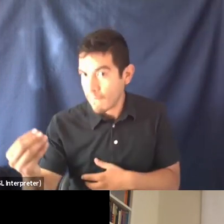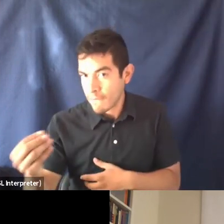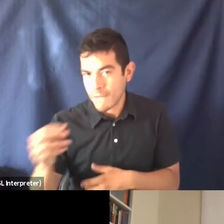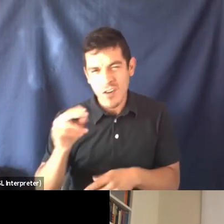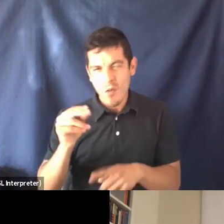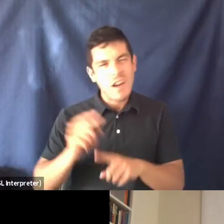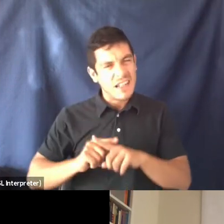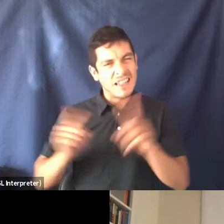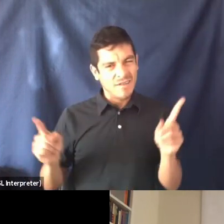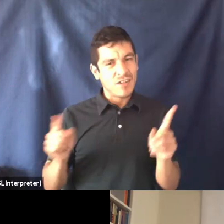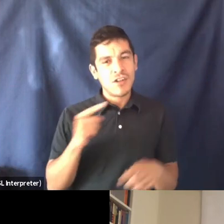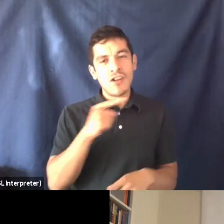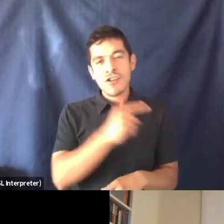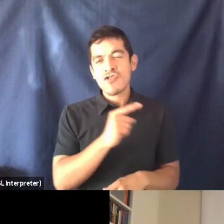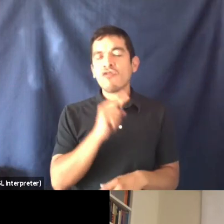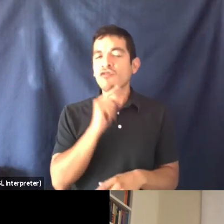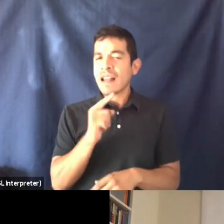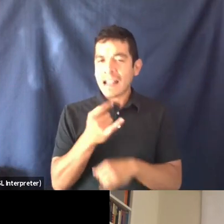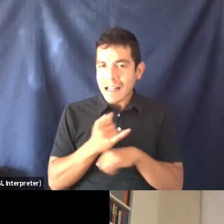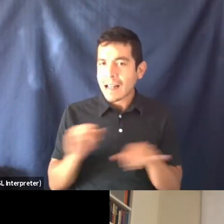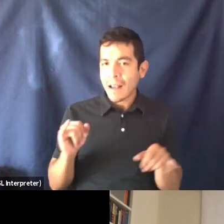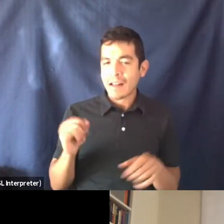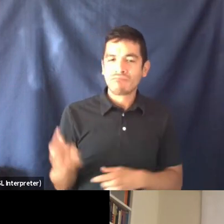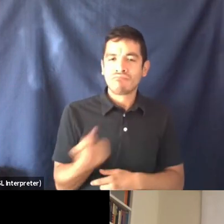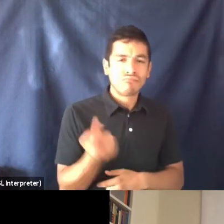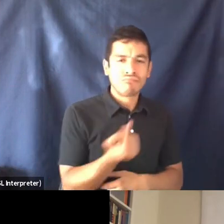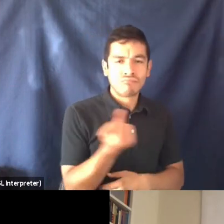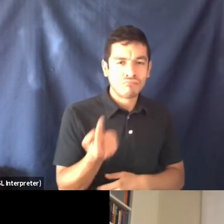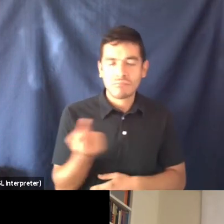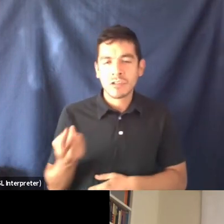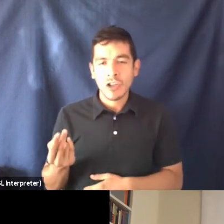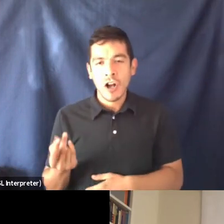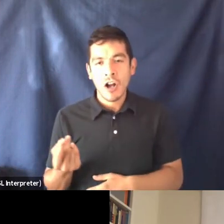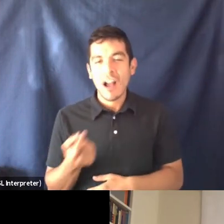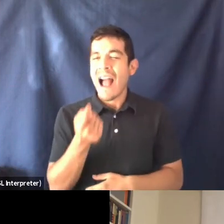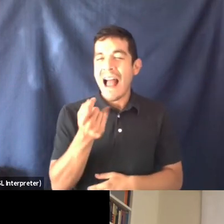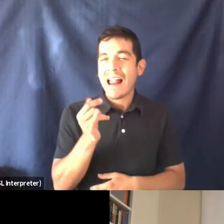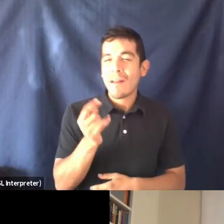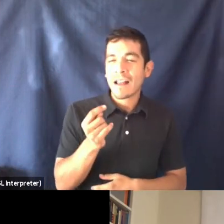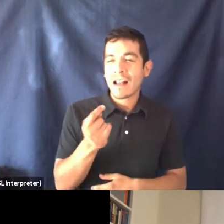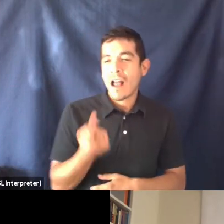that she's a solitary being in a way, a little bit adrift you know, her networks are not always secure